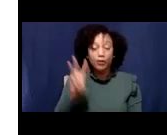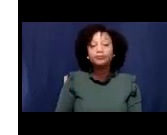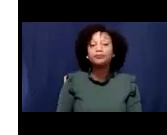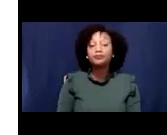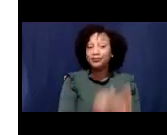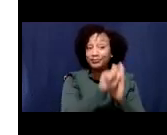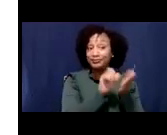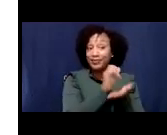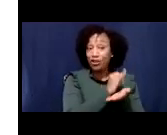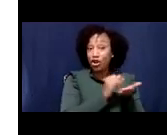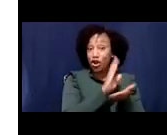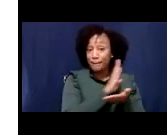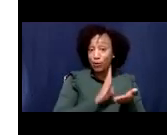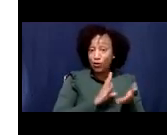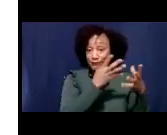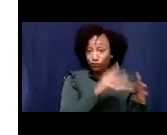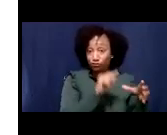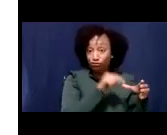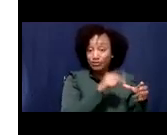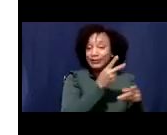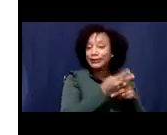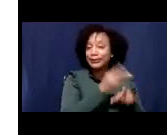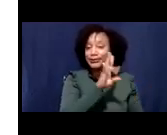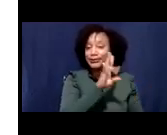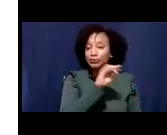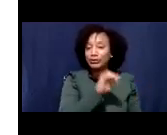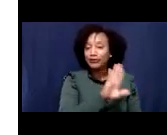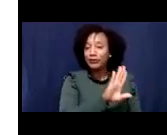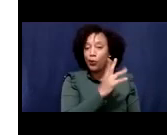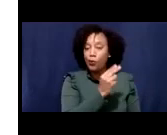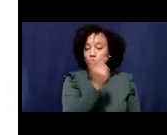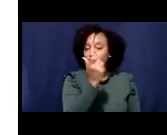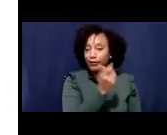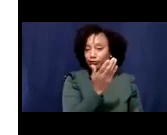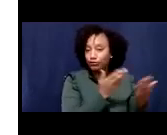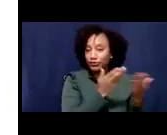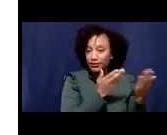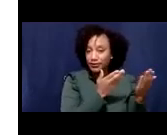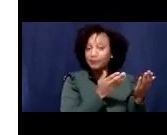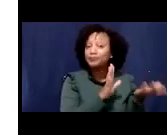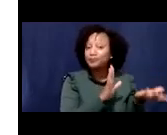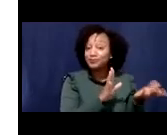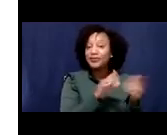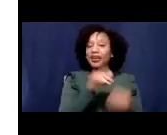they will keep 70% of that for their own grants and services and that's demonstrated by the arrow pointing down